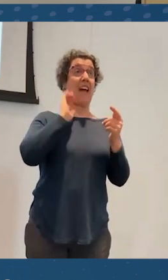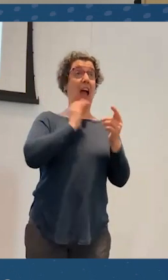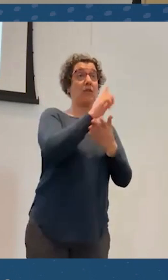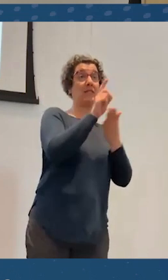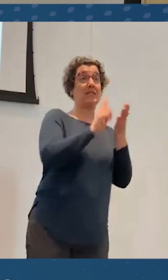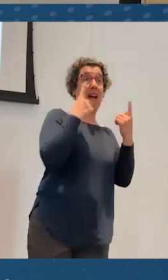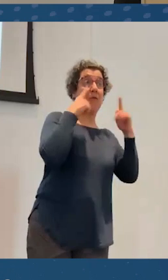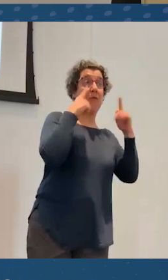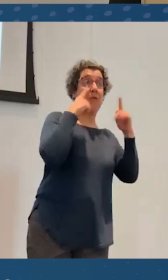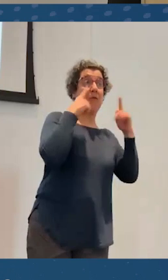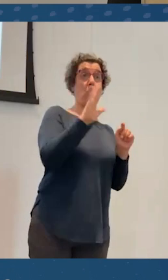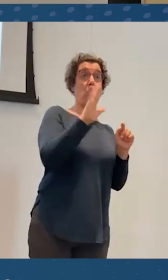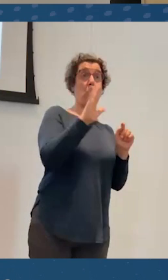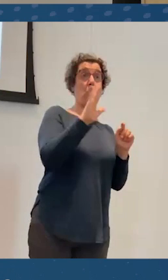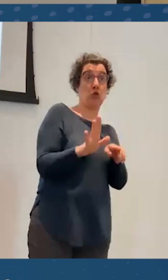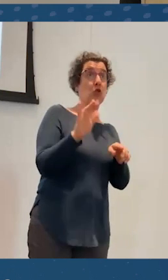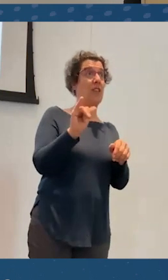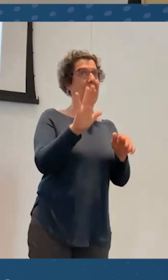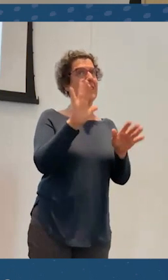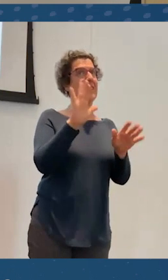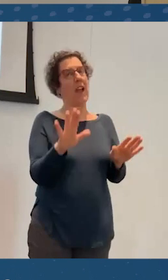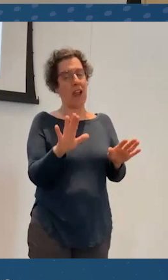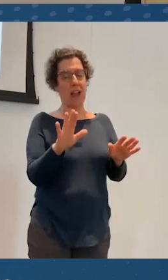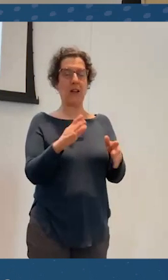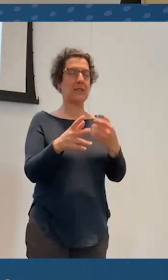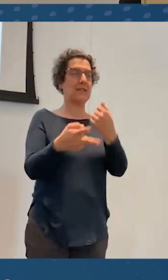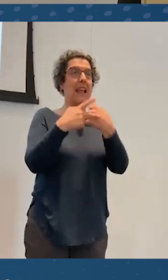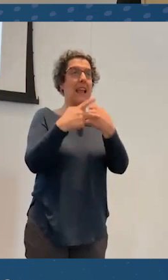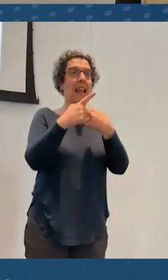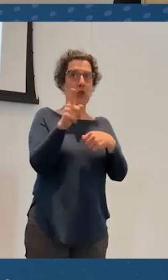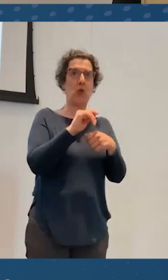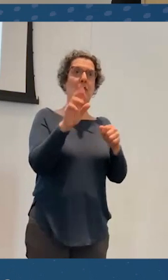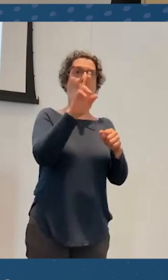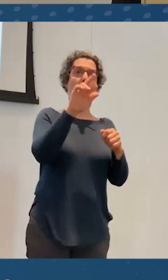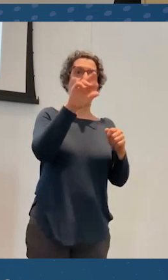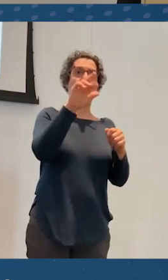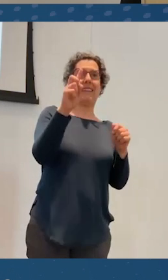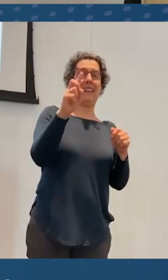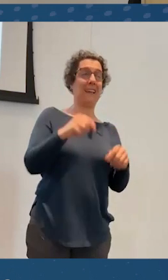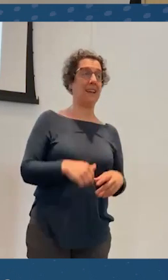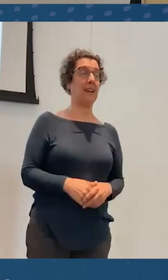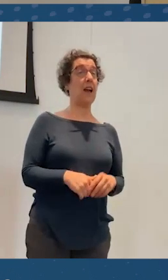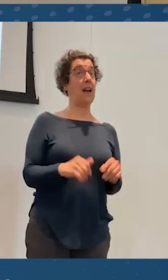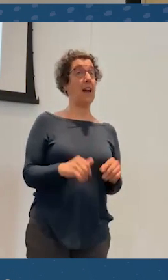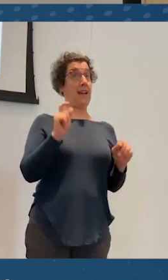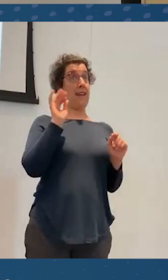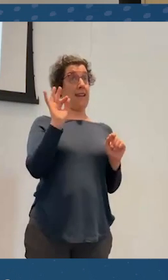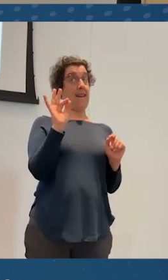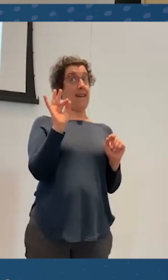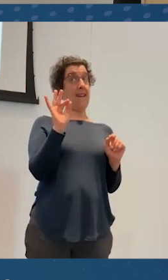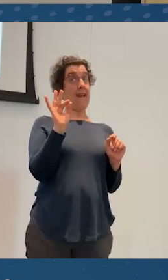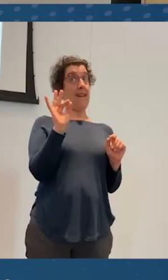and we're happy to have saved you that R&D time. But if not, consider what your users need,